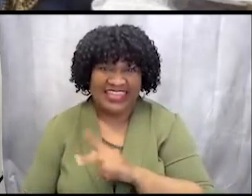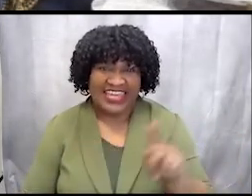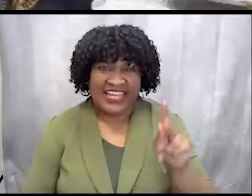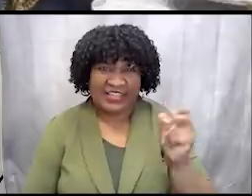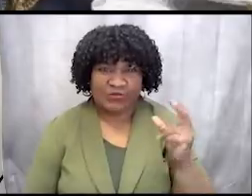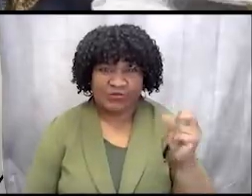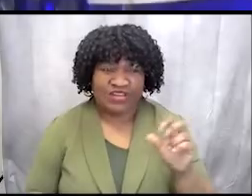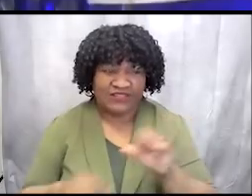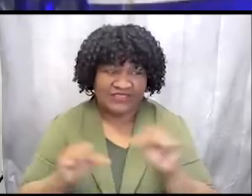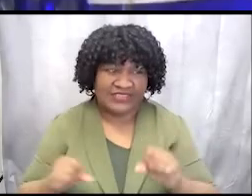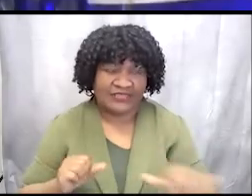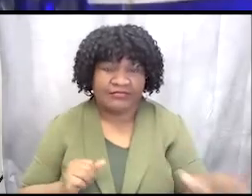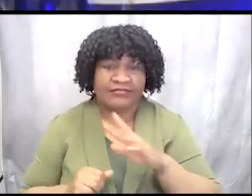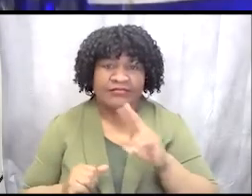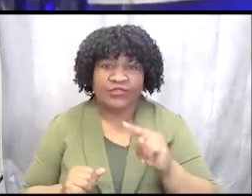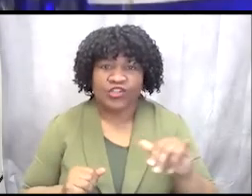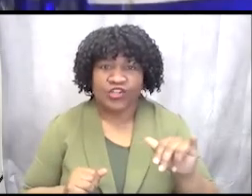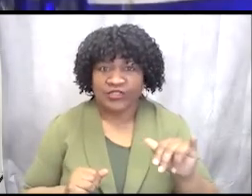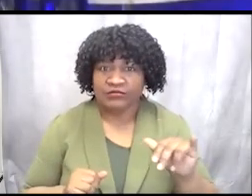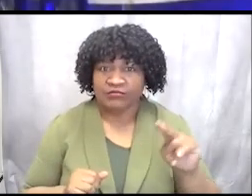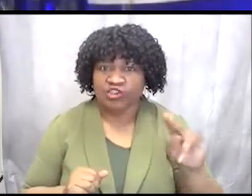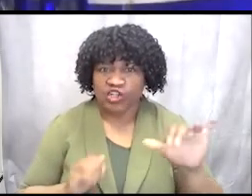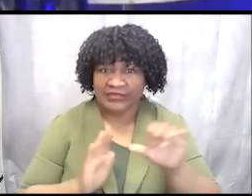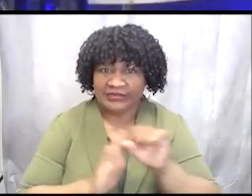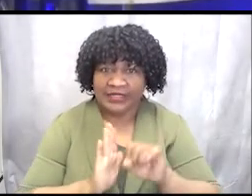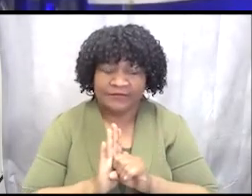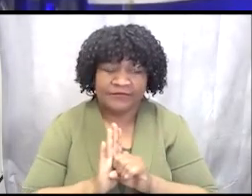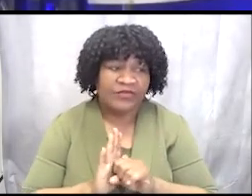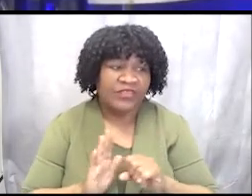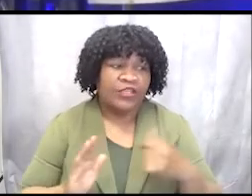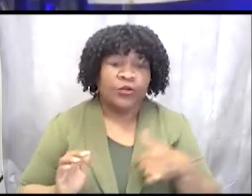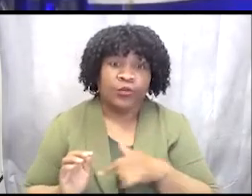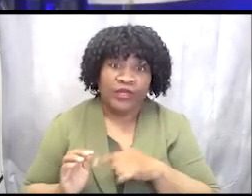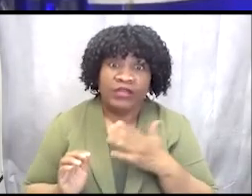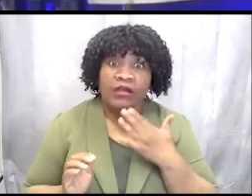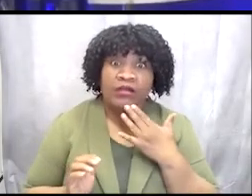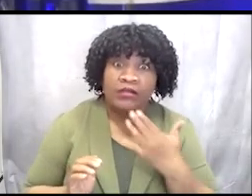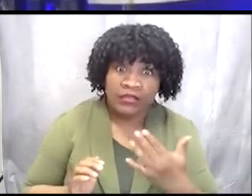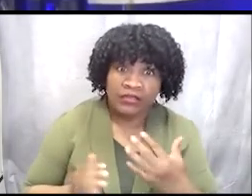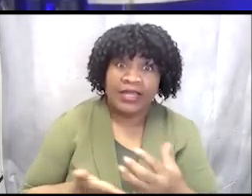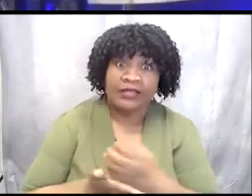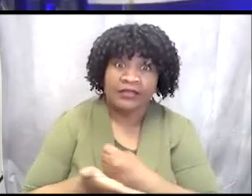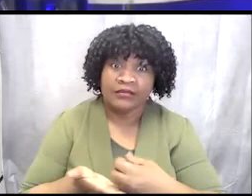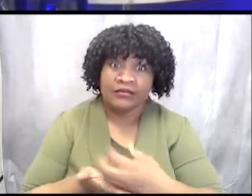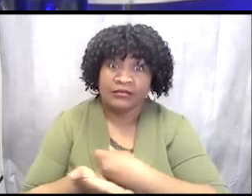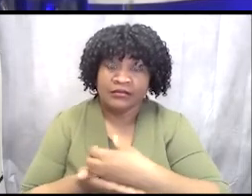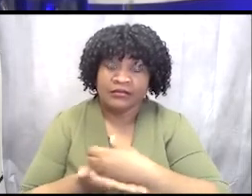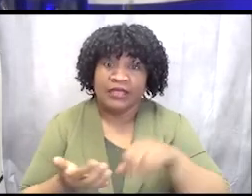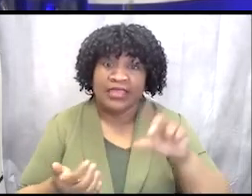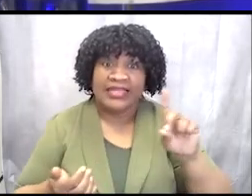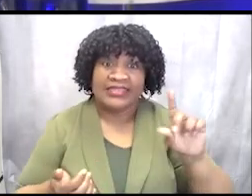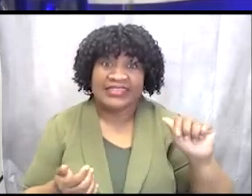at least all across New York State. We're very good at collecting data, right?